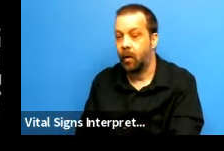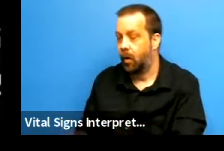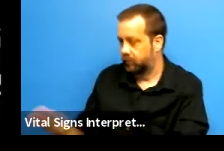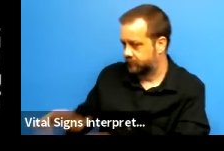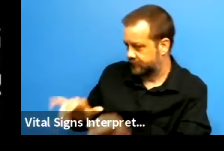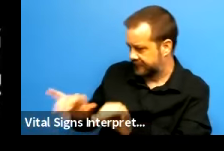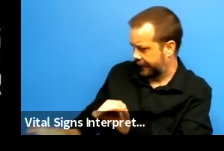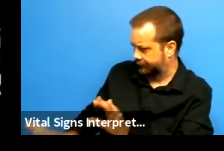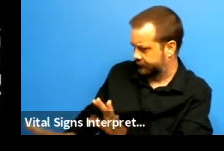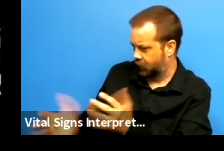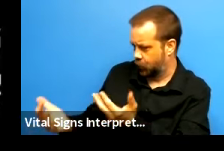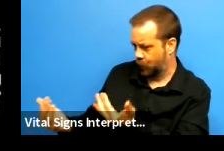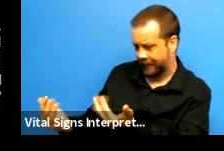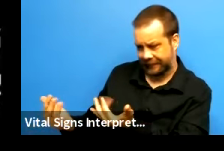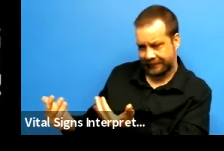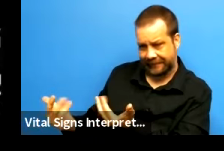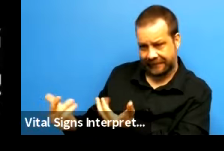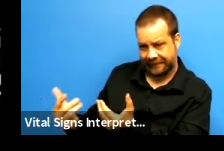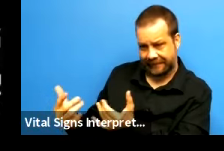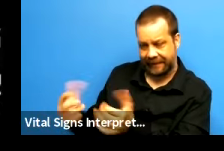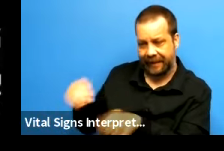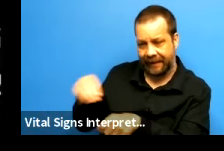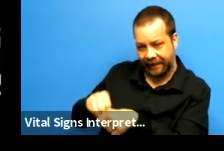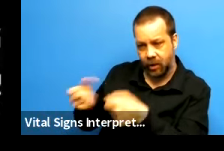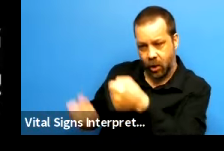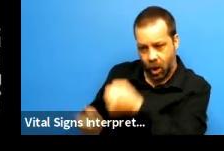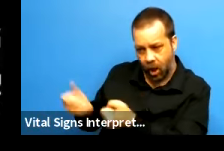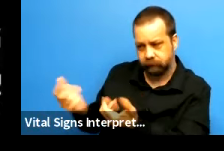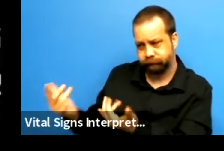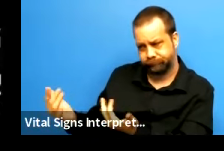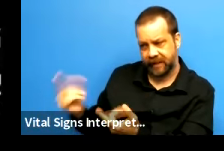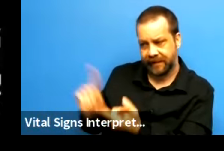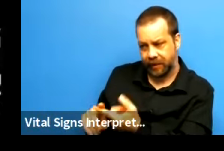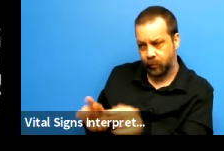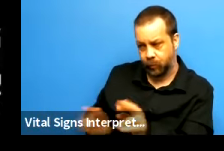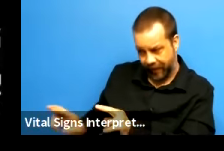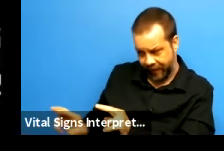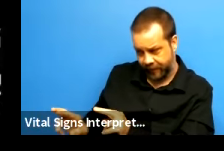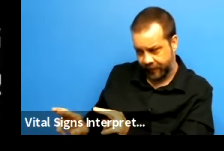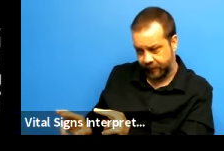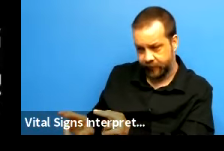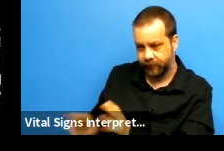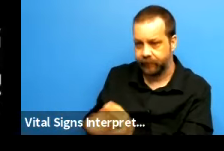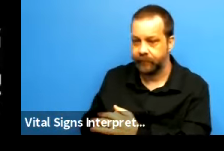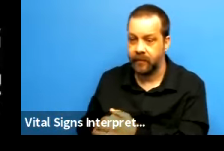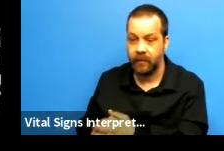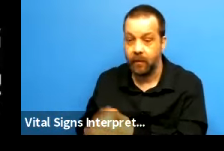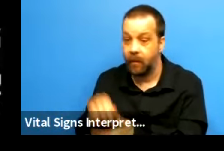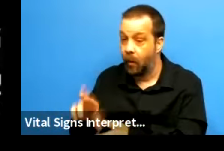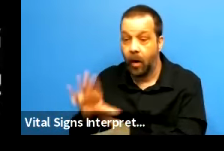and then enter the building when they're called or texted. Or offering appointments by telephone or video calls.